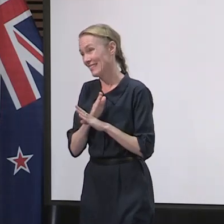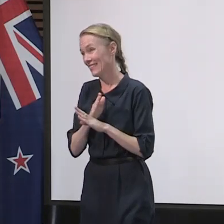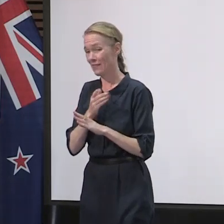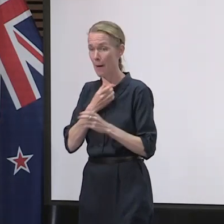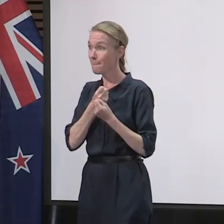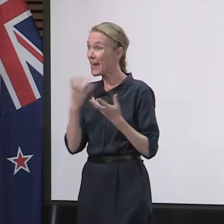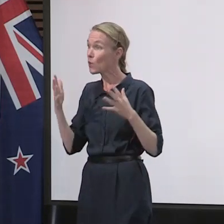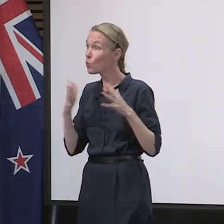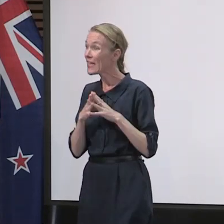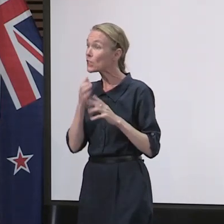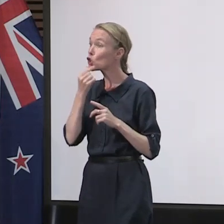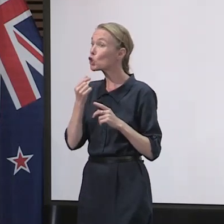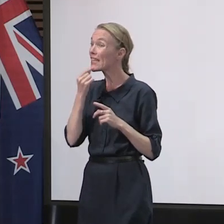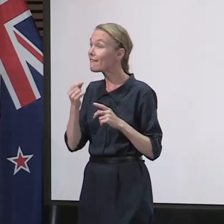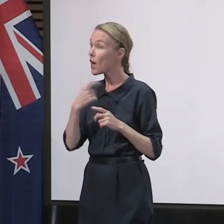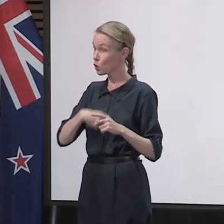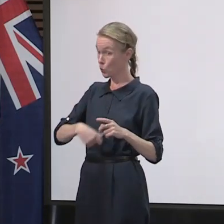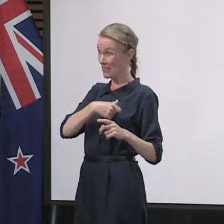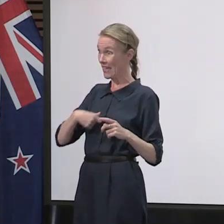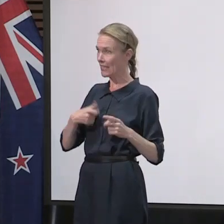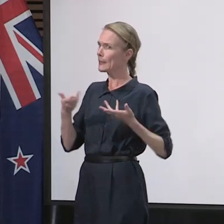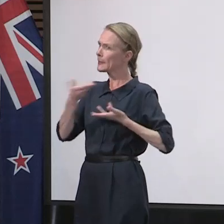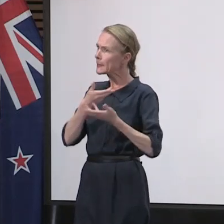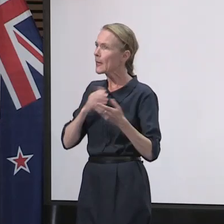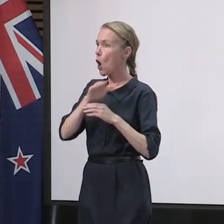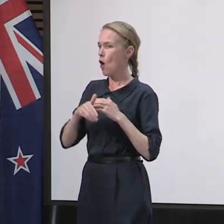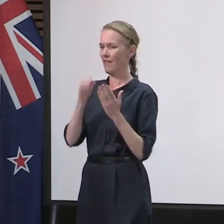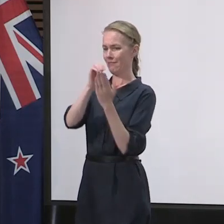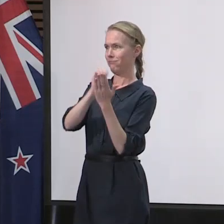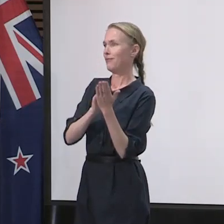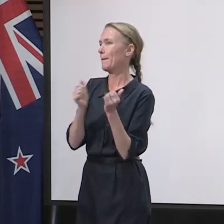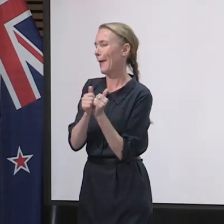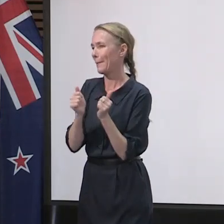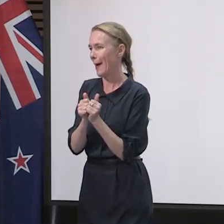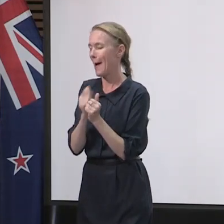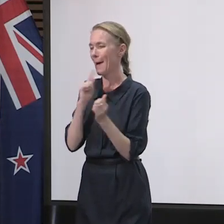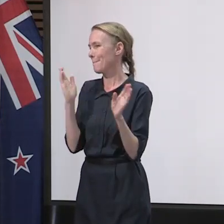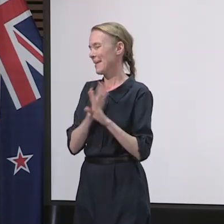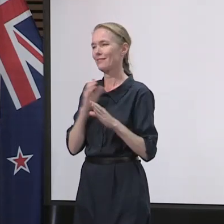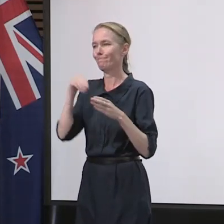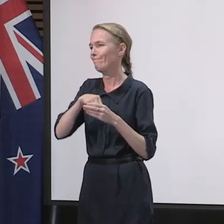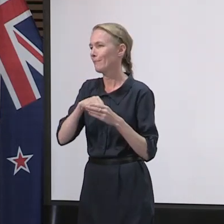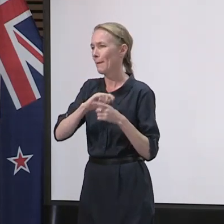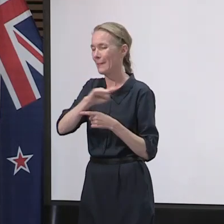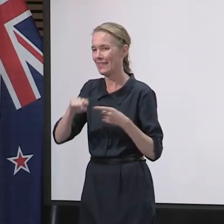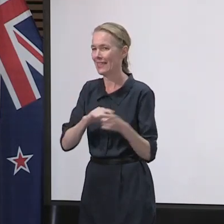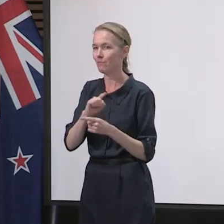part of it, but it would've been fascinating. Basically there's weeks of Geneva based negotiation to get to agreement on the text of the